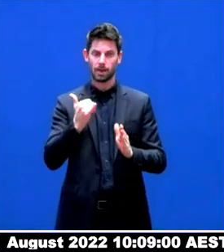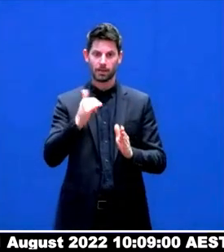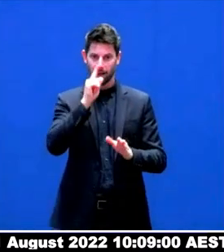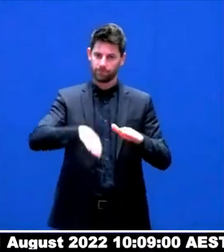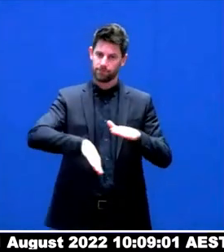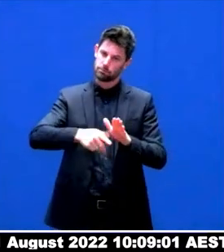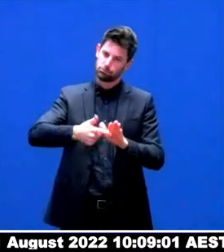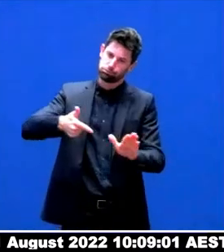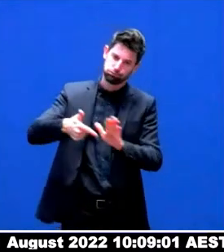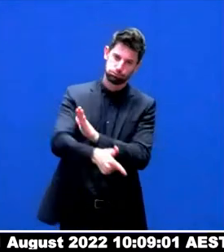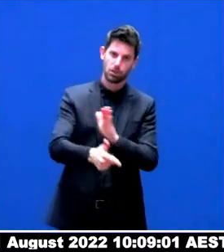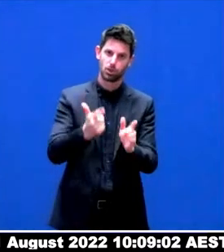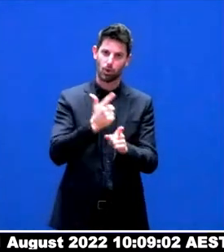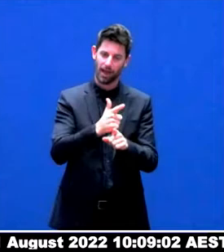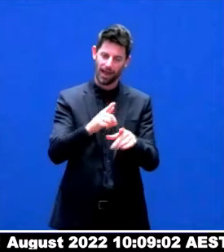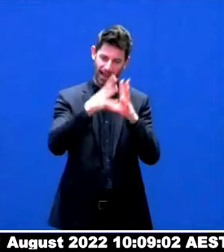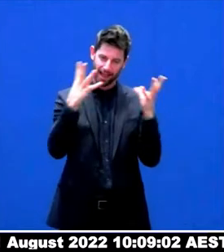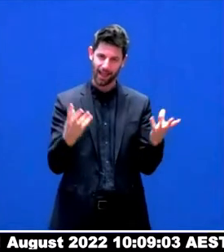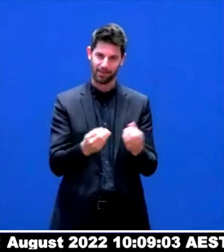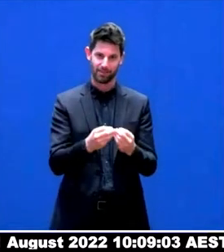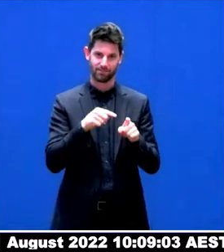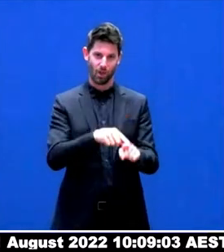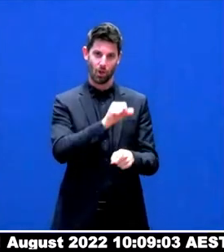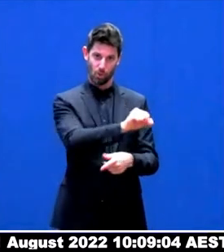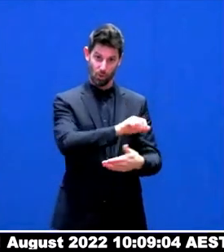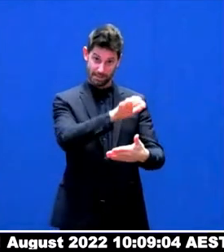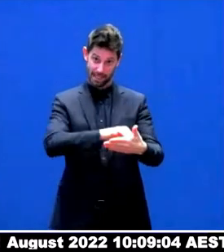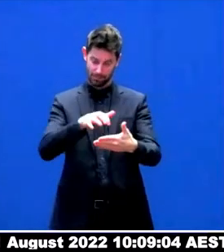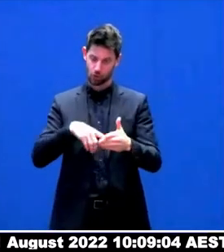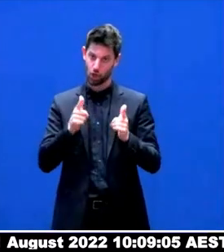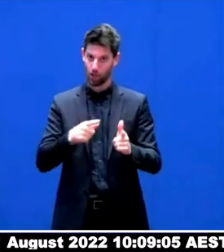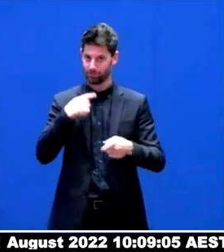topic that you've covered in the statement, and as the Chair said, the Commissioners have